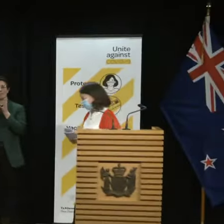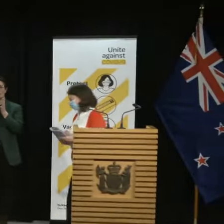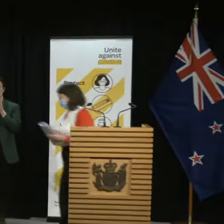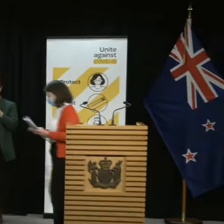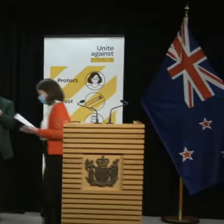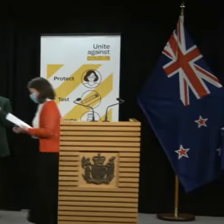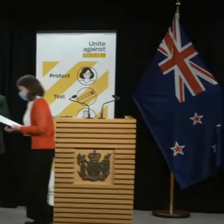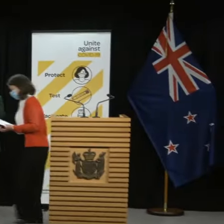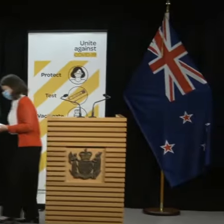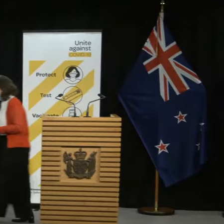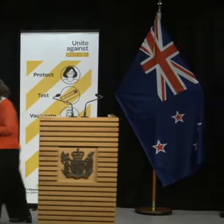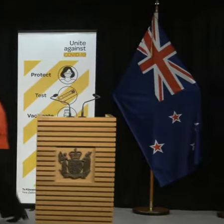Beryl and Prof Murdoch are